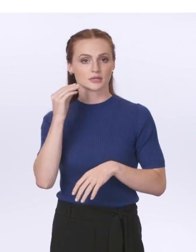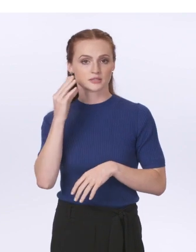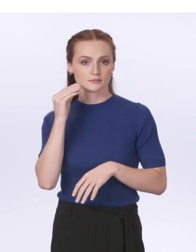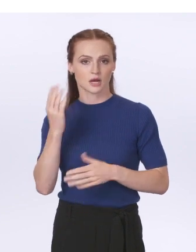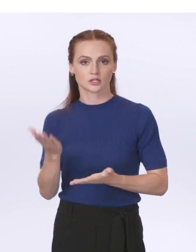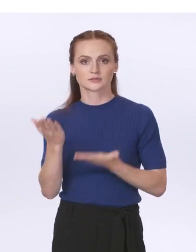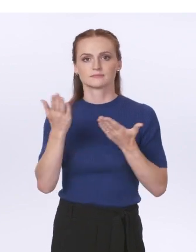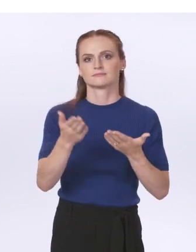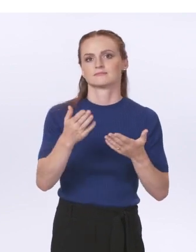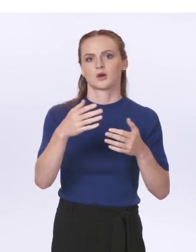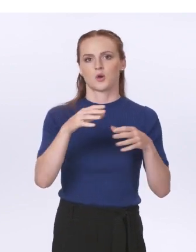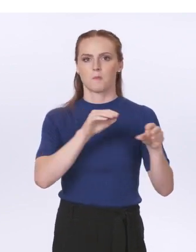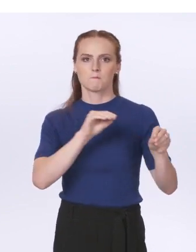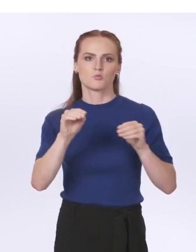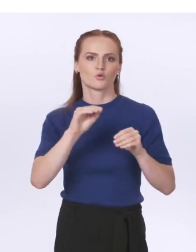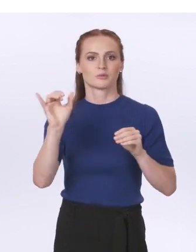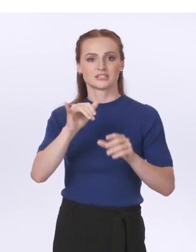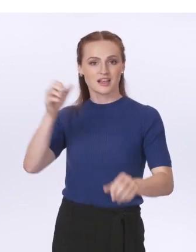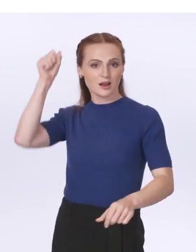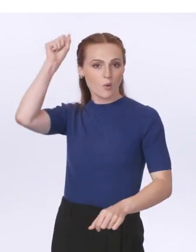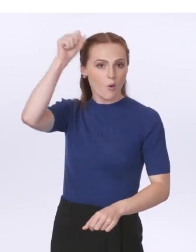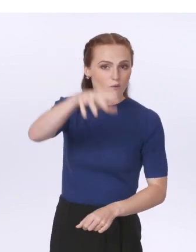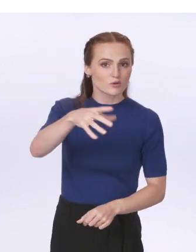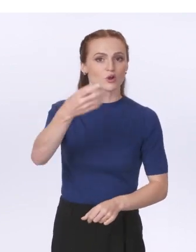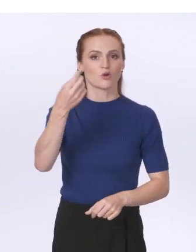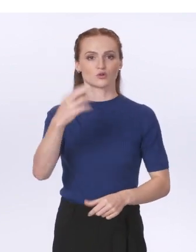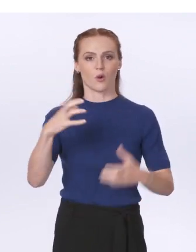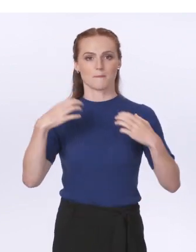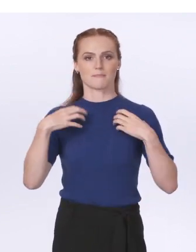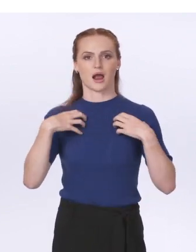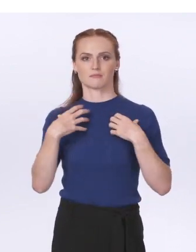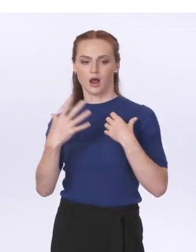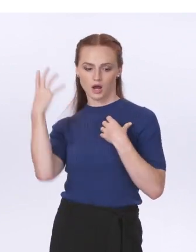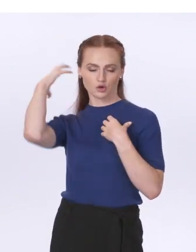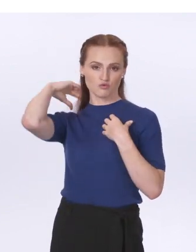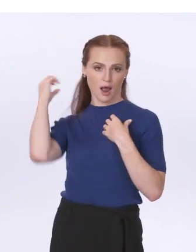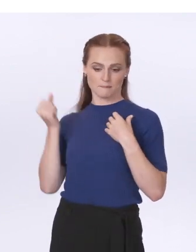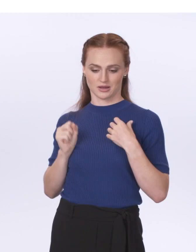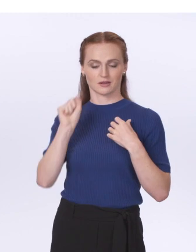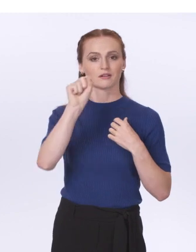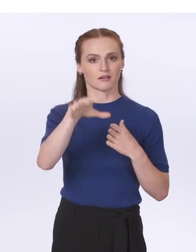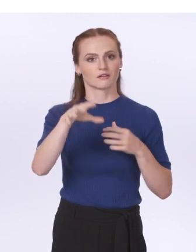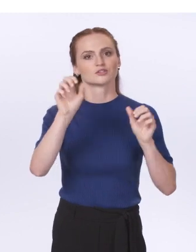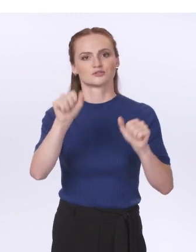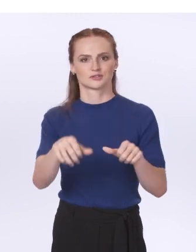such as overthrows or grabbing something from a backpack. Let's watch it in action with the Maestro app.